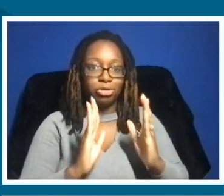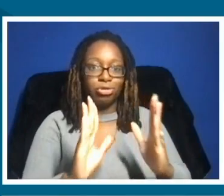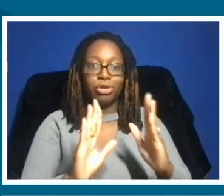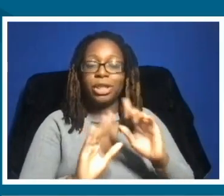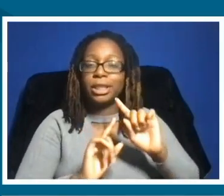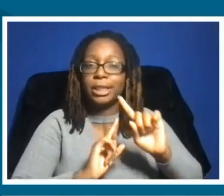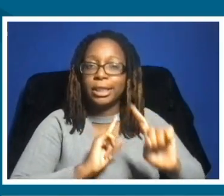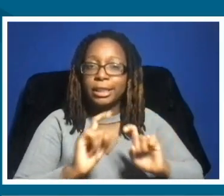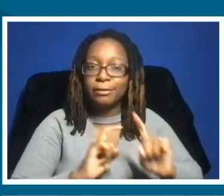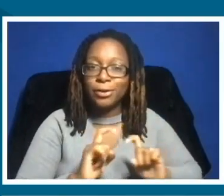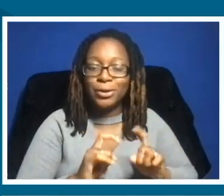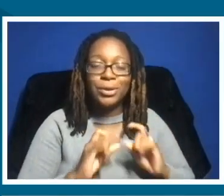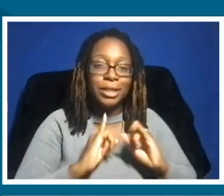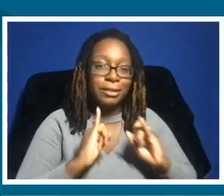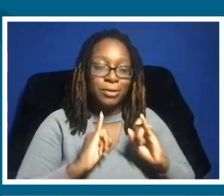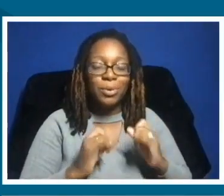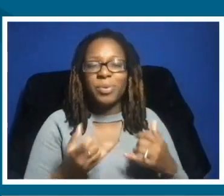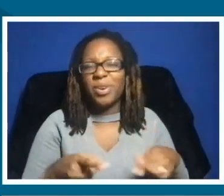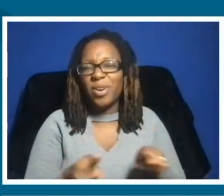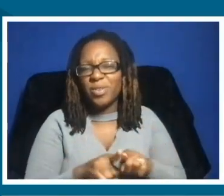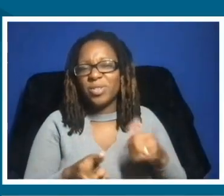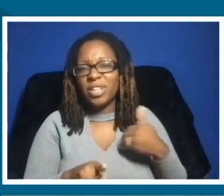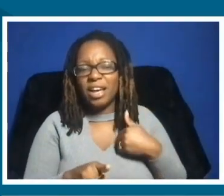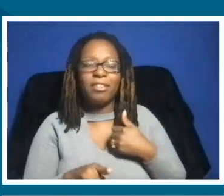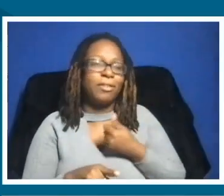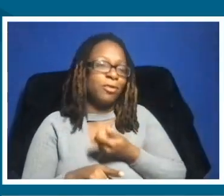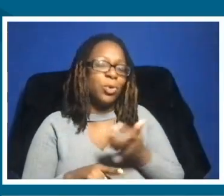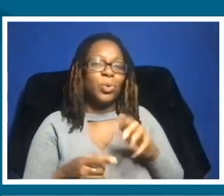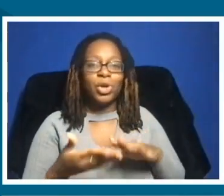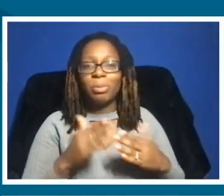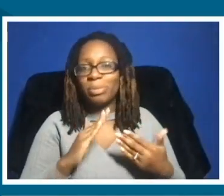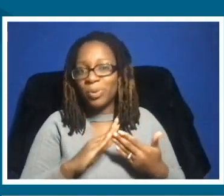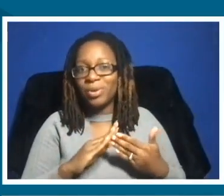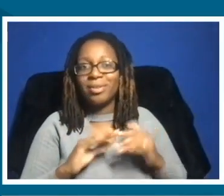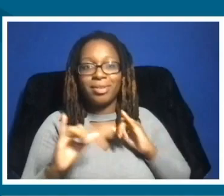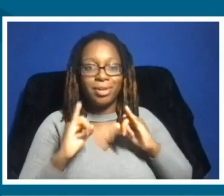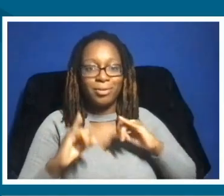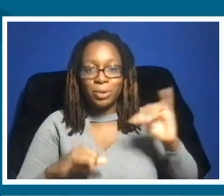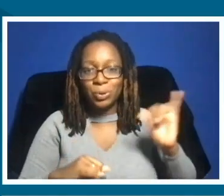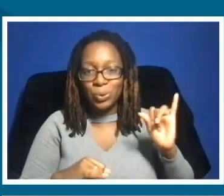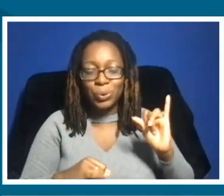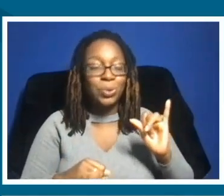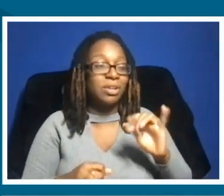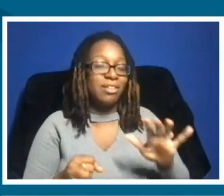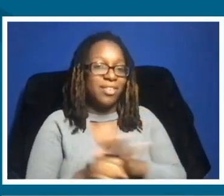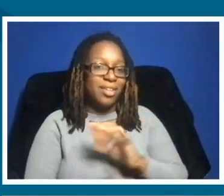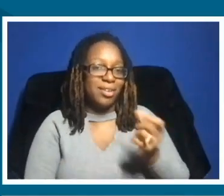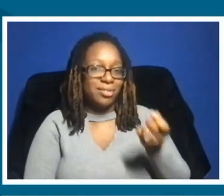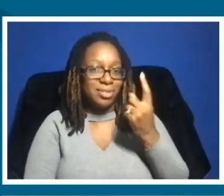that we had which were quite a few to to understand what